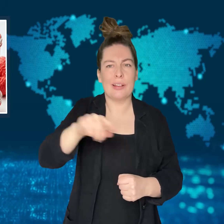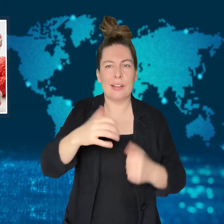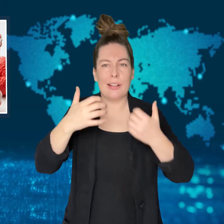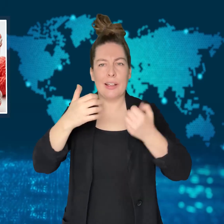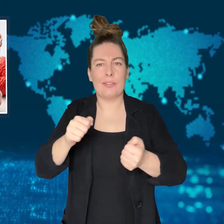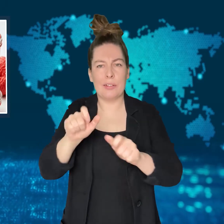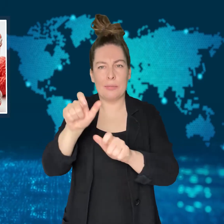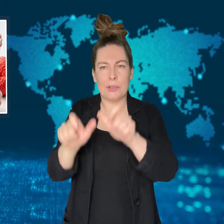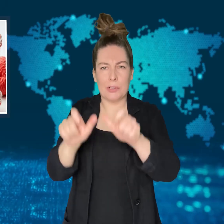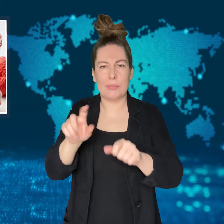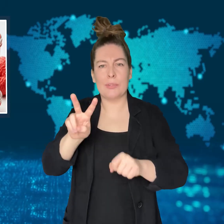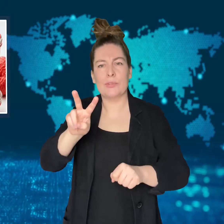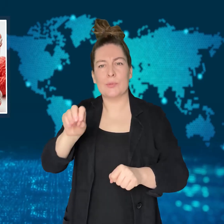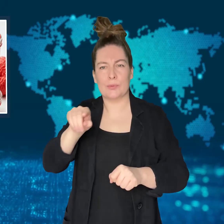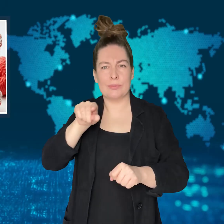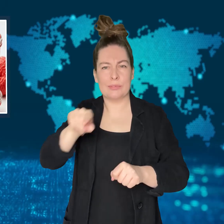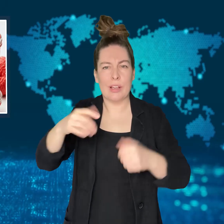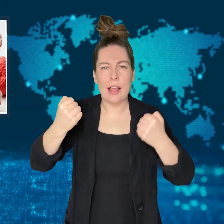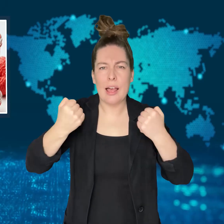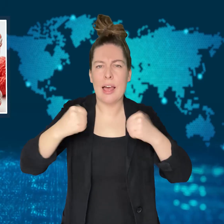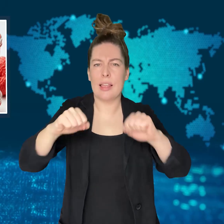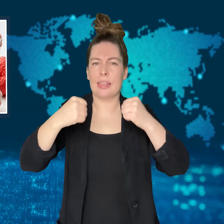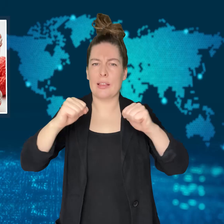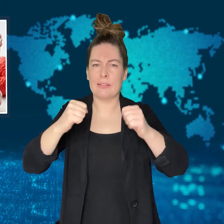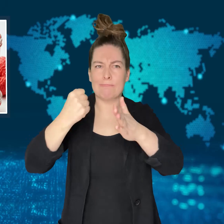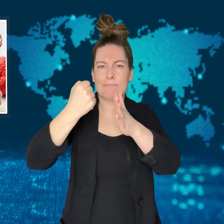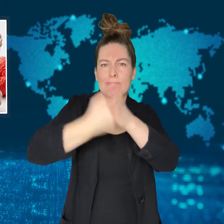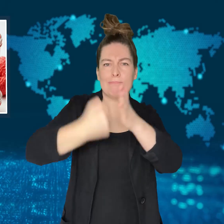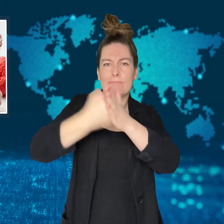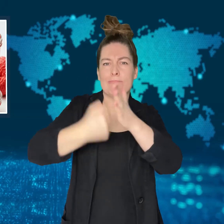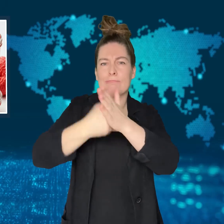and other countries in the European Union, Australia,